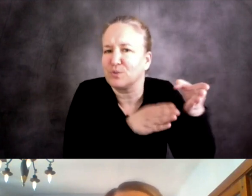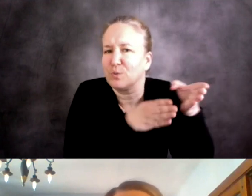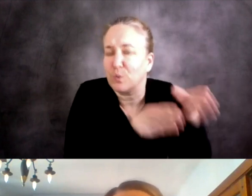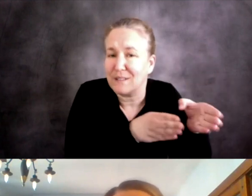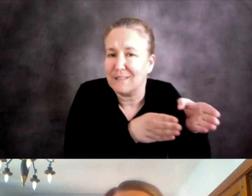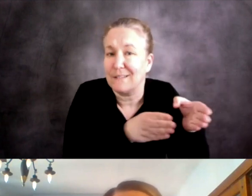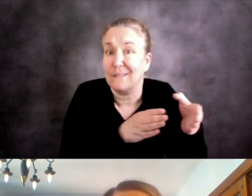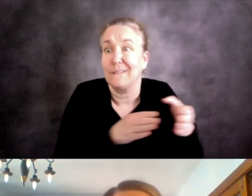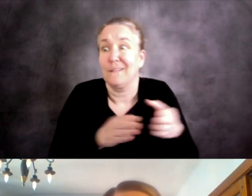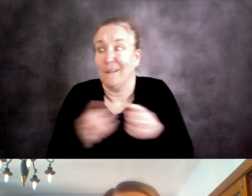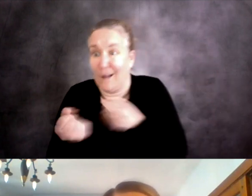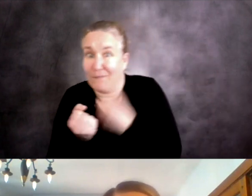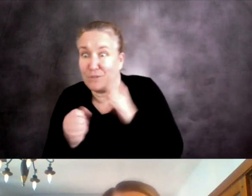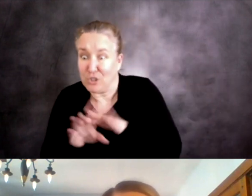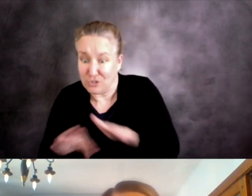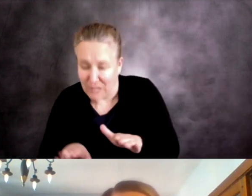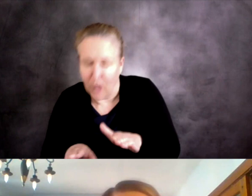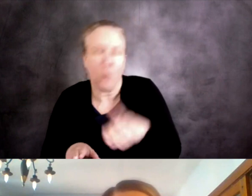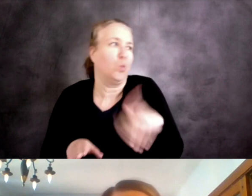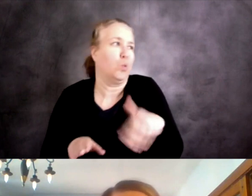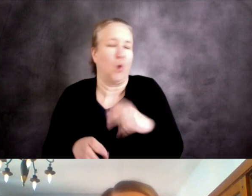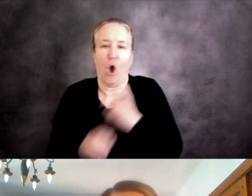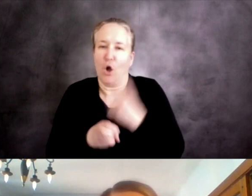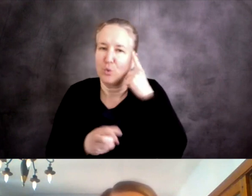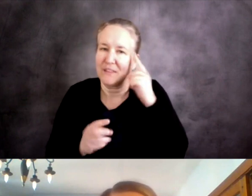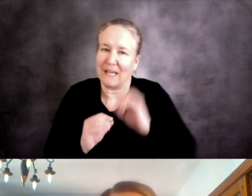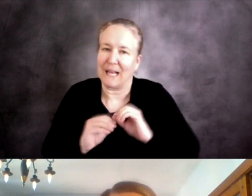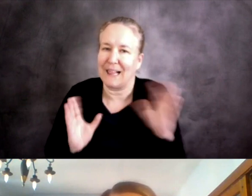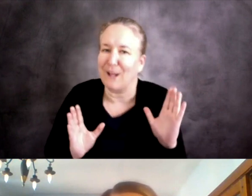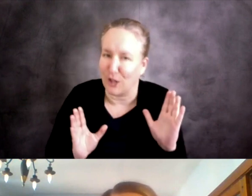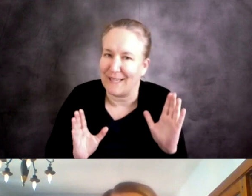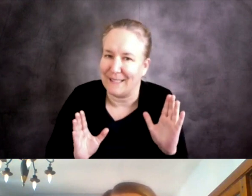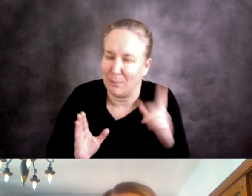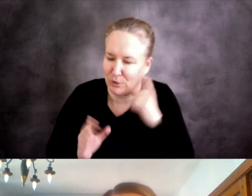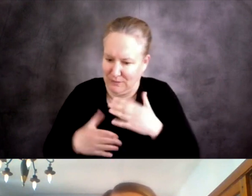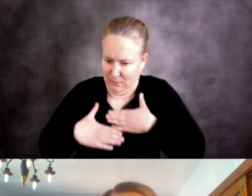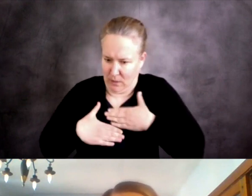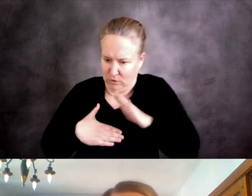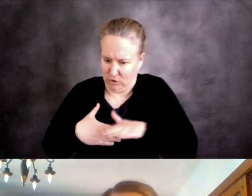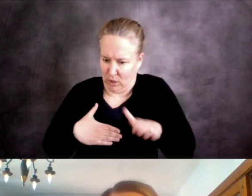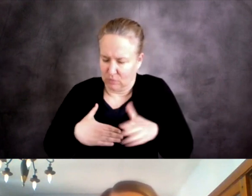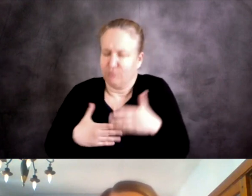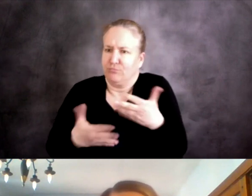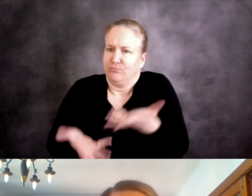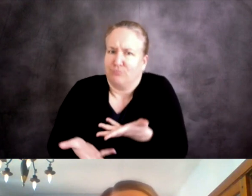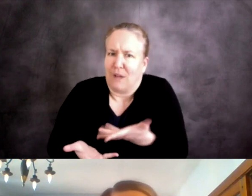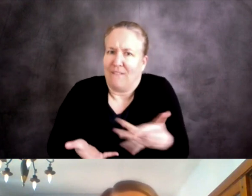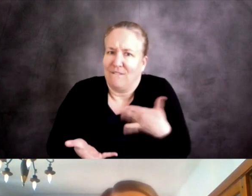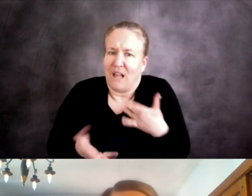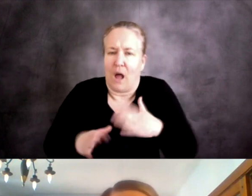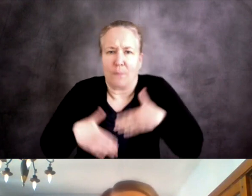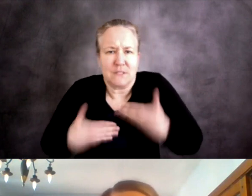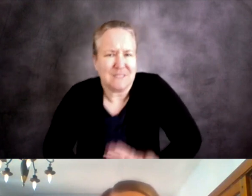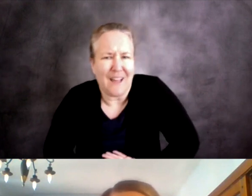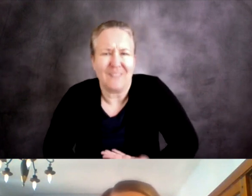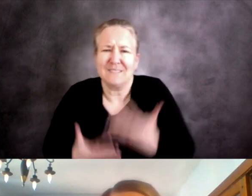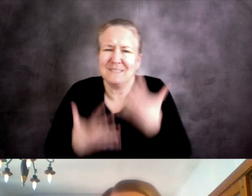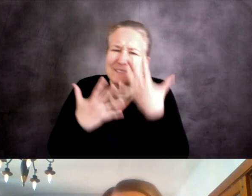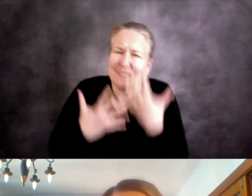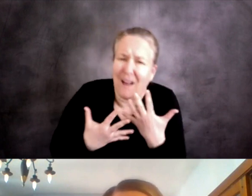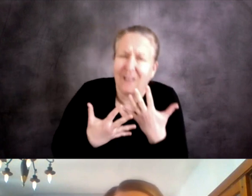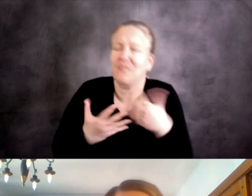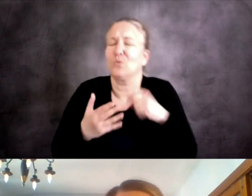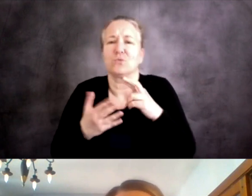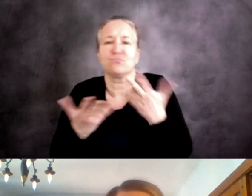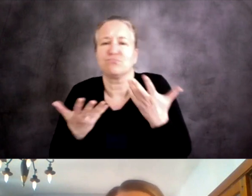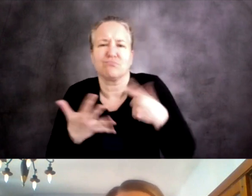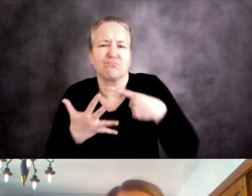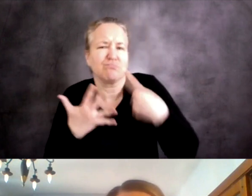Hard to think clearly when it's your own child and you're feeling upset or sad, you know, about,